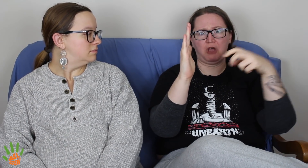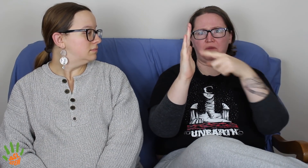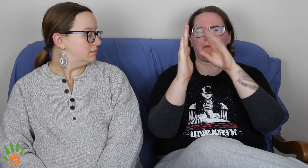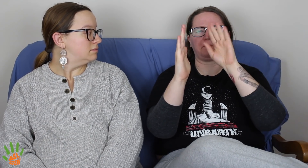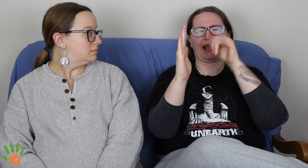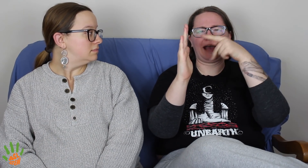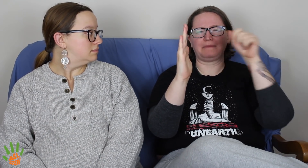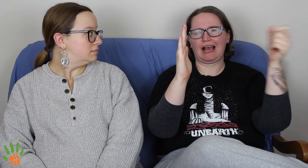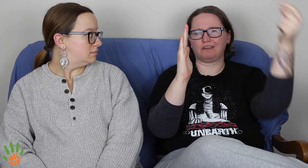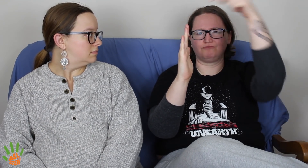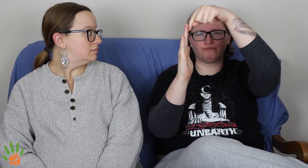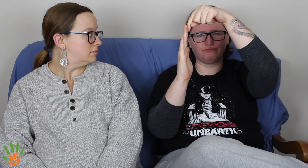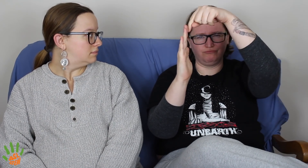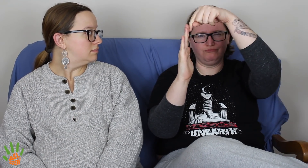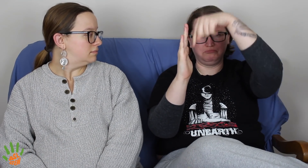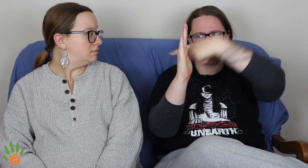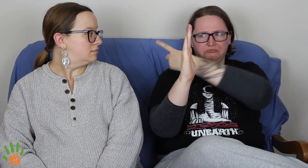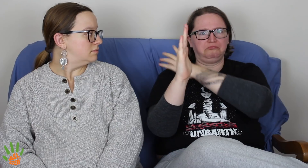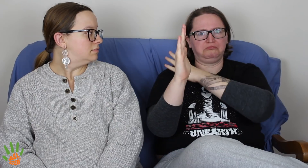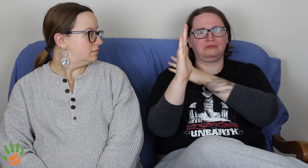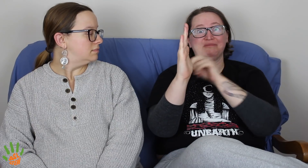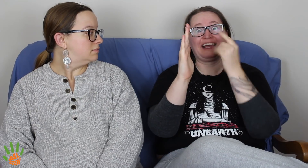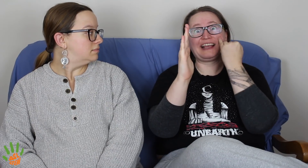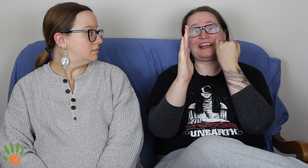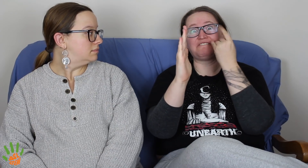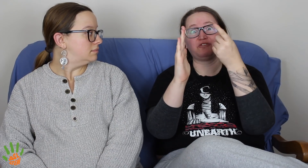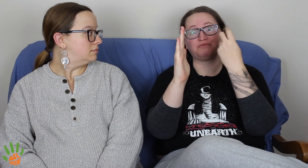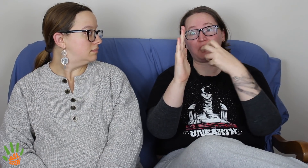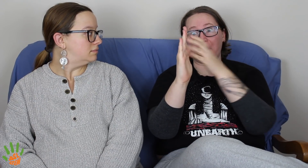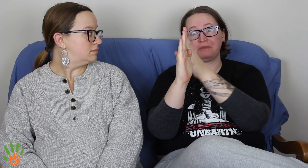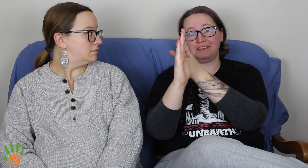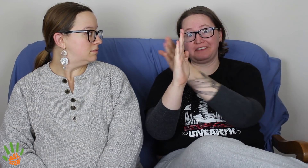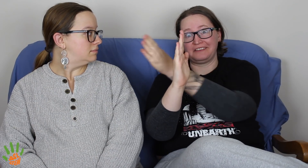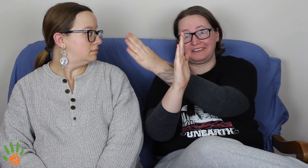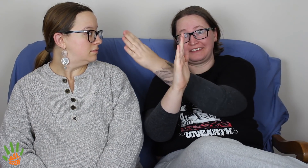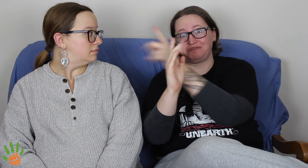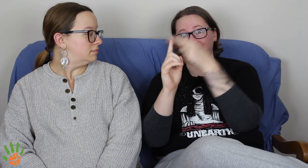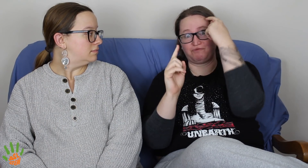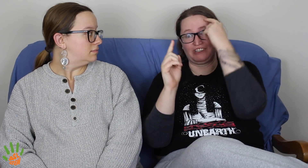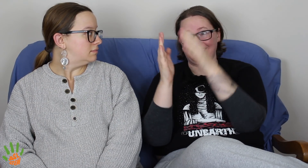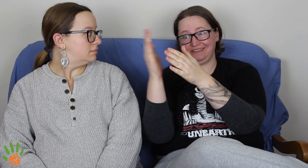So if the problem has anything to do with the cochlea, then you're fine. Now, however, if your problem is past the cochlea,